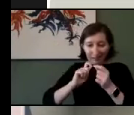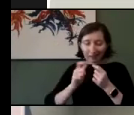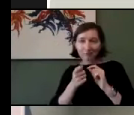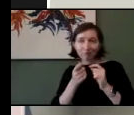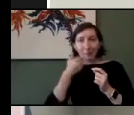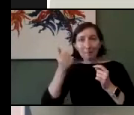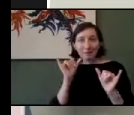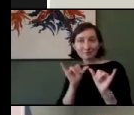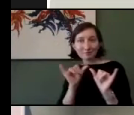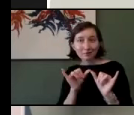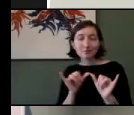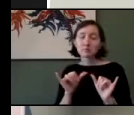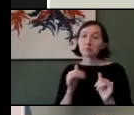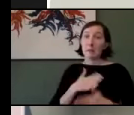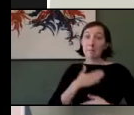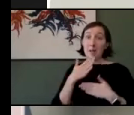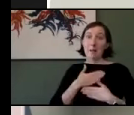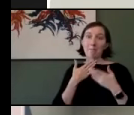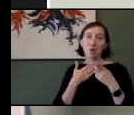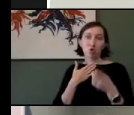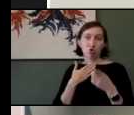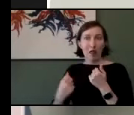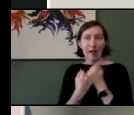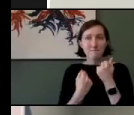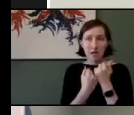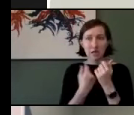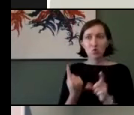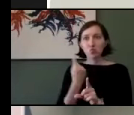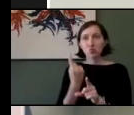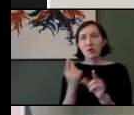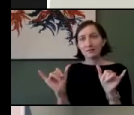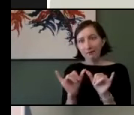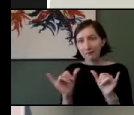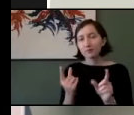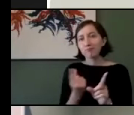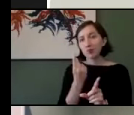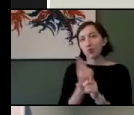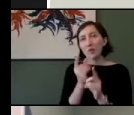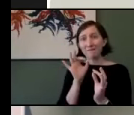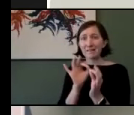I'm glad you're advocating for the right fit and the right size. We definitely hear you.